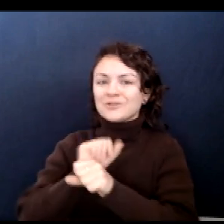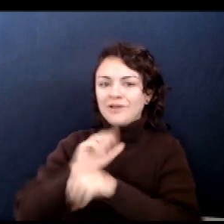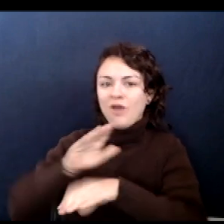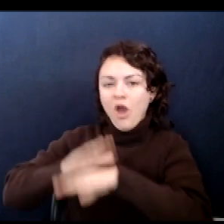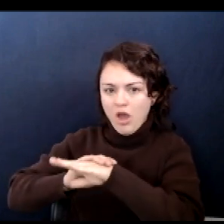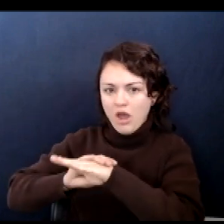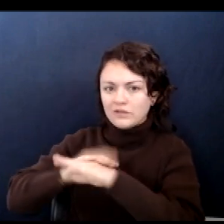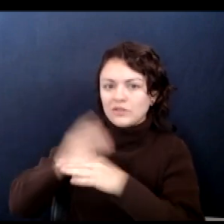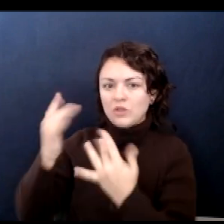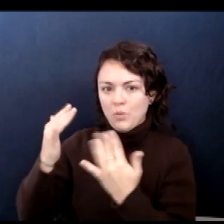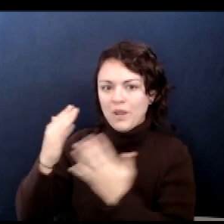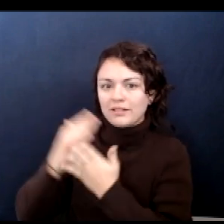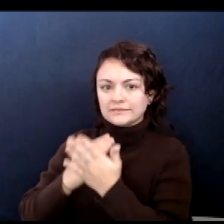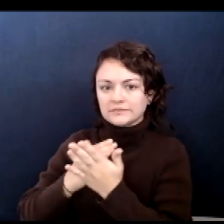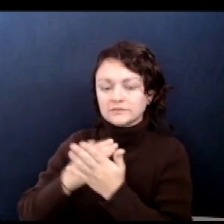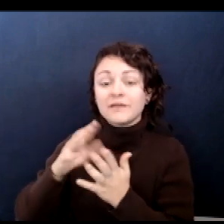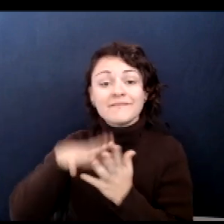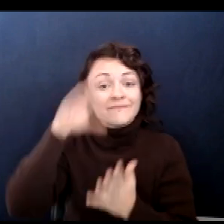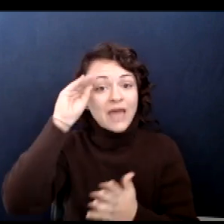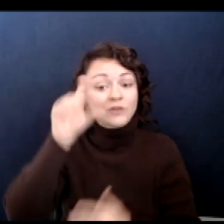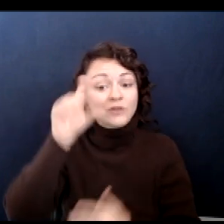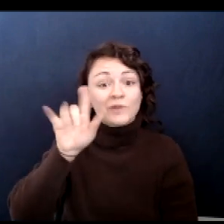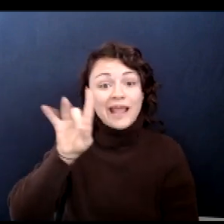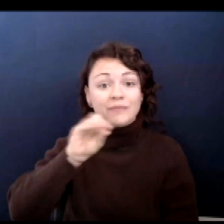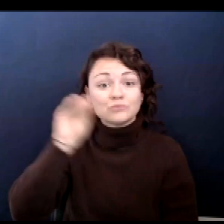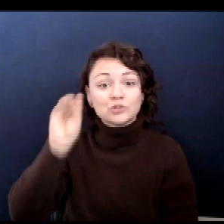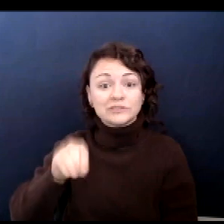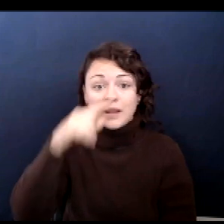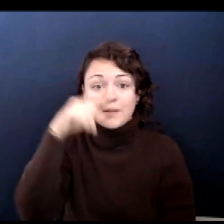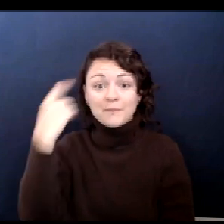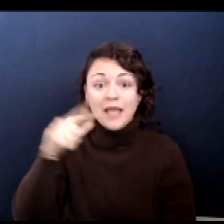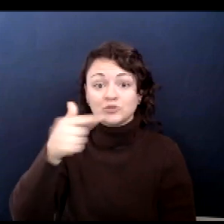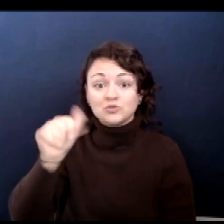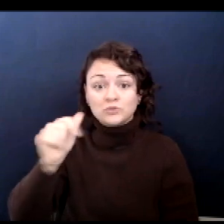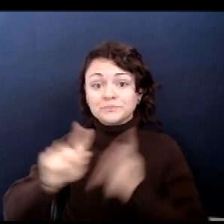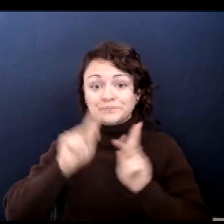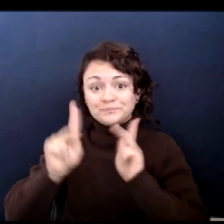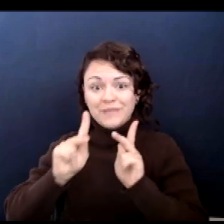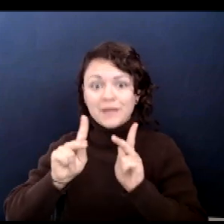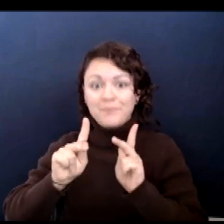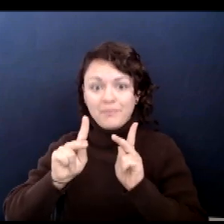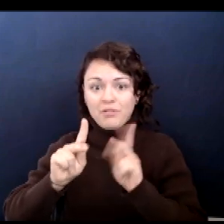around 28% more black Georgians awaiting waivers compared to their white counterparts.